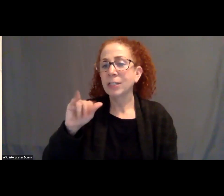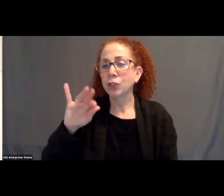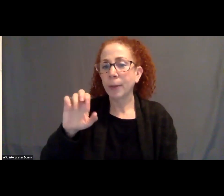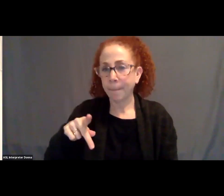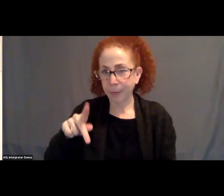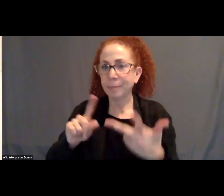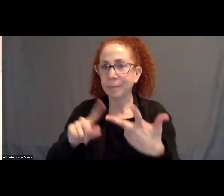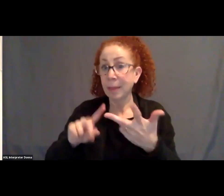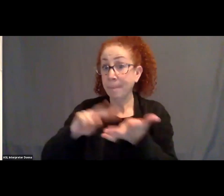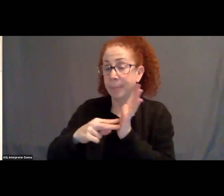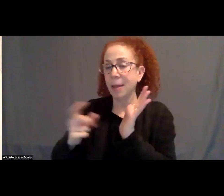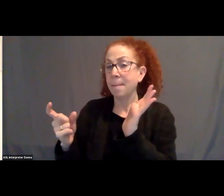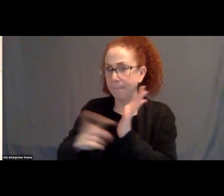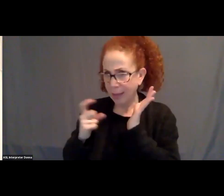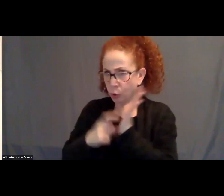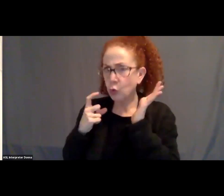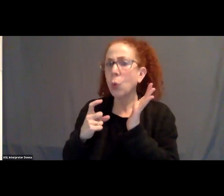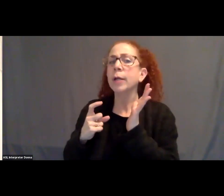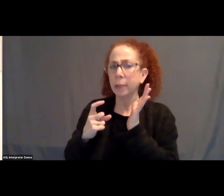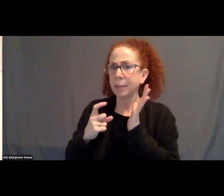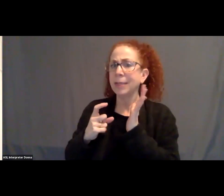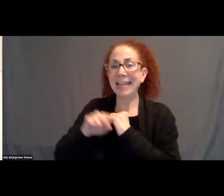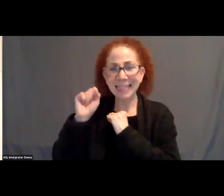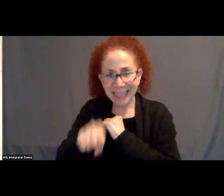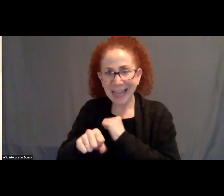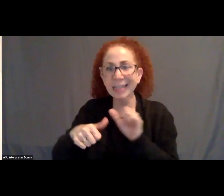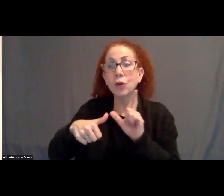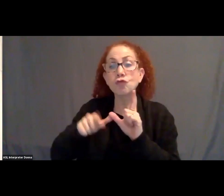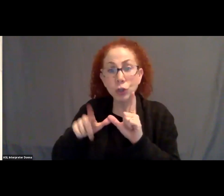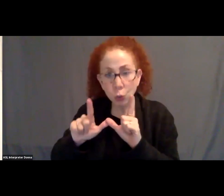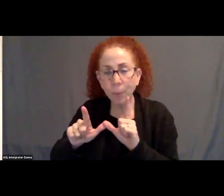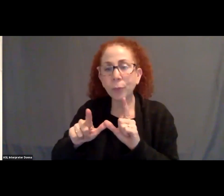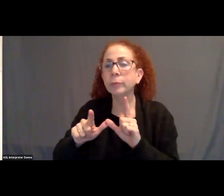These were mandatory, extended, and renewable apprenticeships